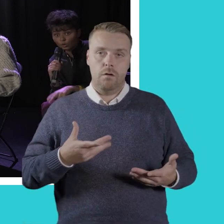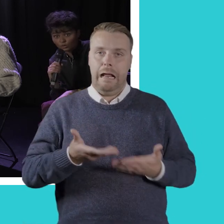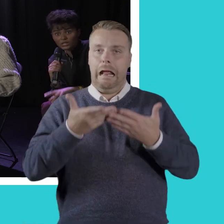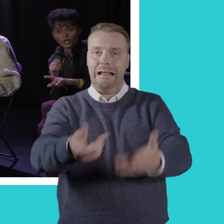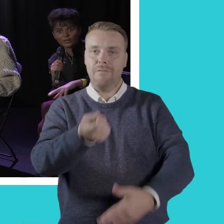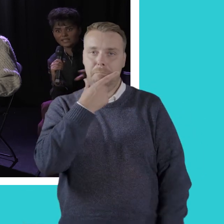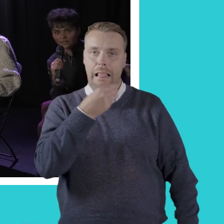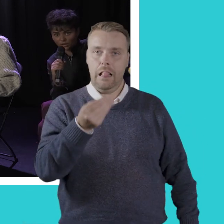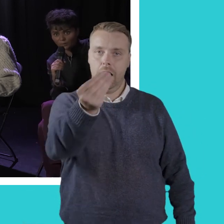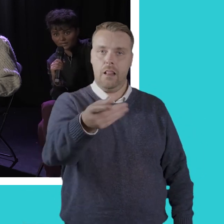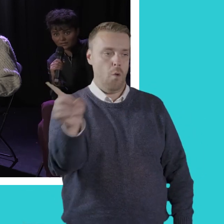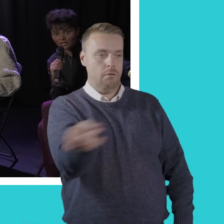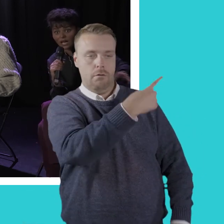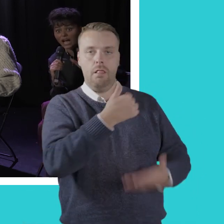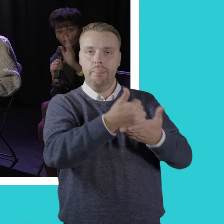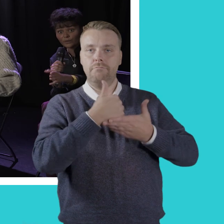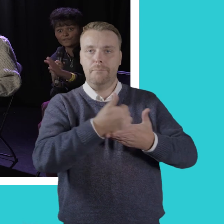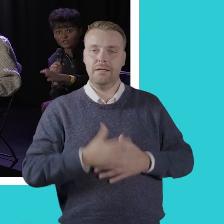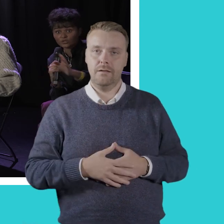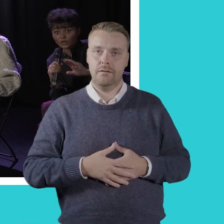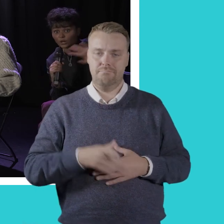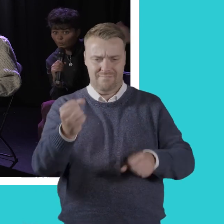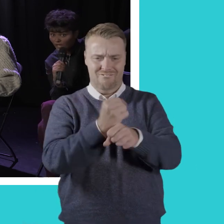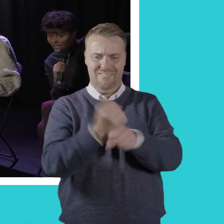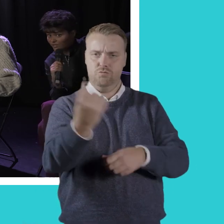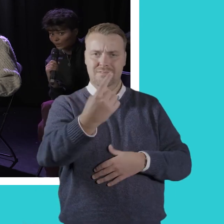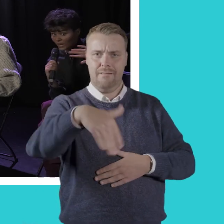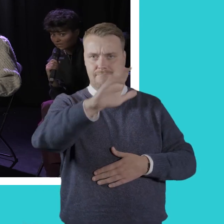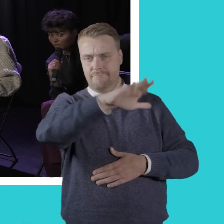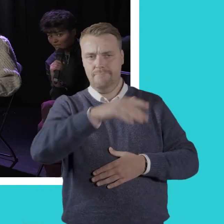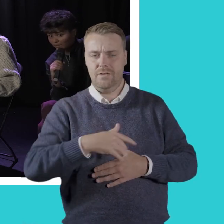or go and see a therapist and go and fix yourself go away over there so we don't have to deal with